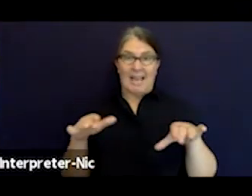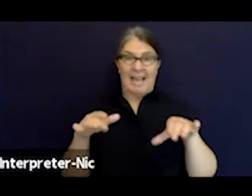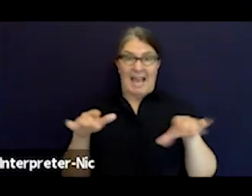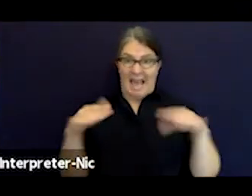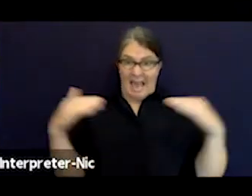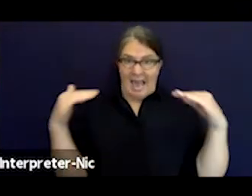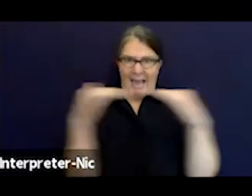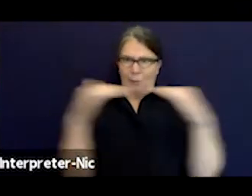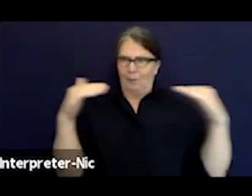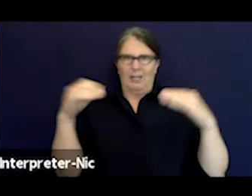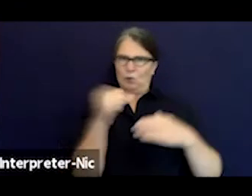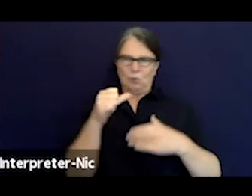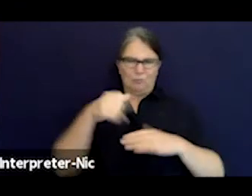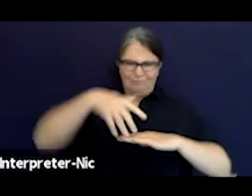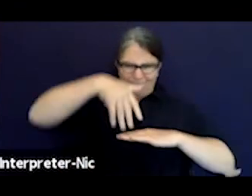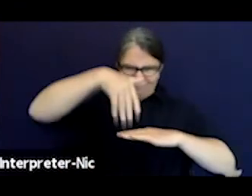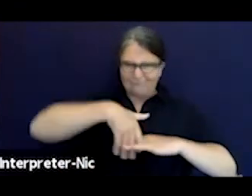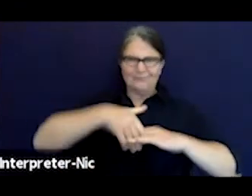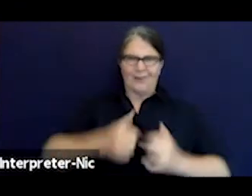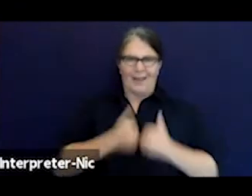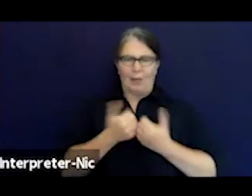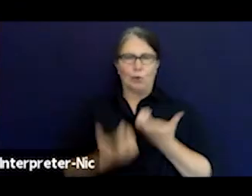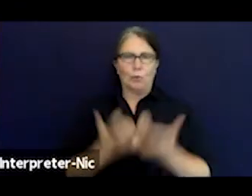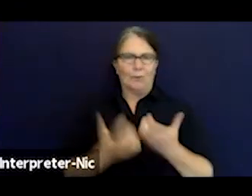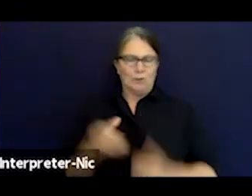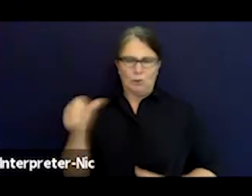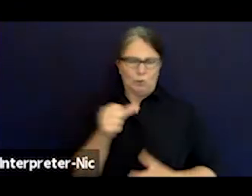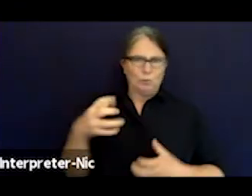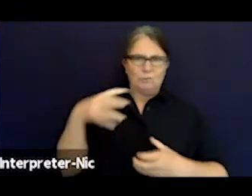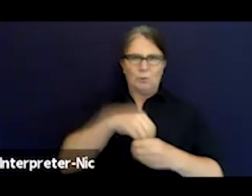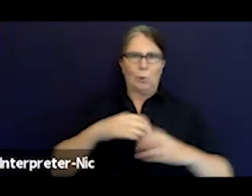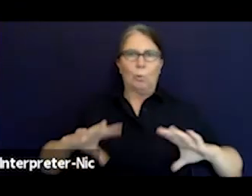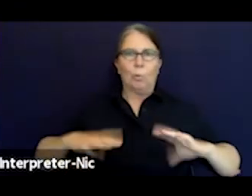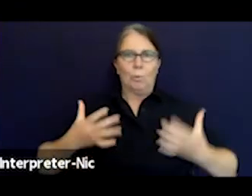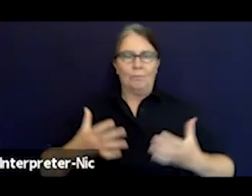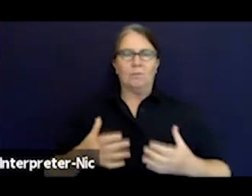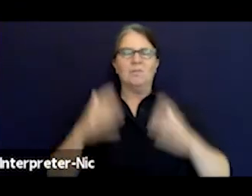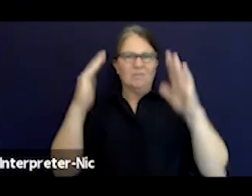will come to that. Belinda says, “The instructor should say, sure, no problem.” Bec says, “They